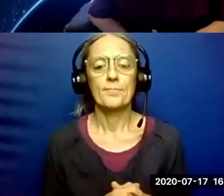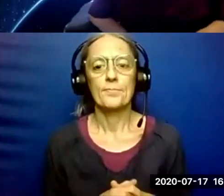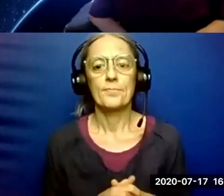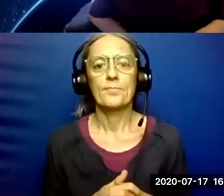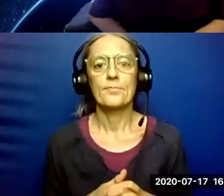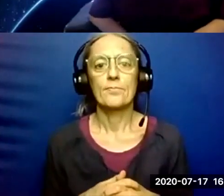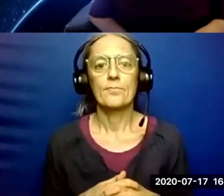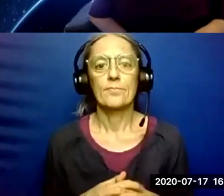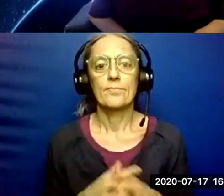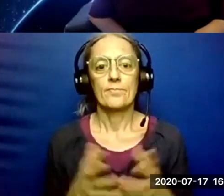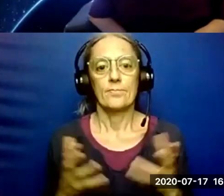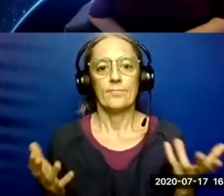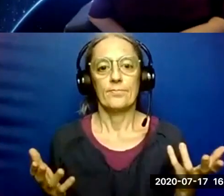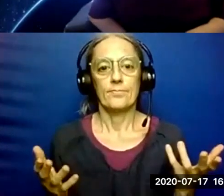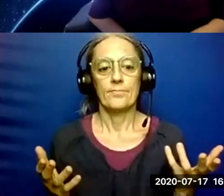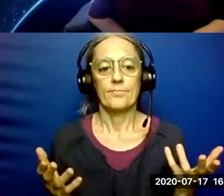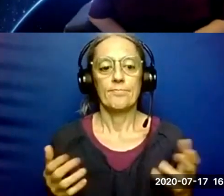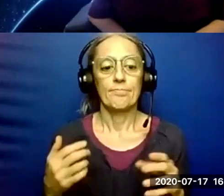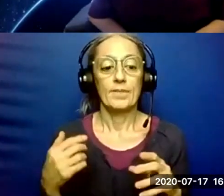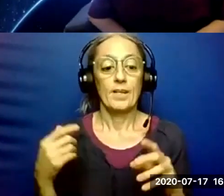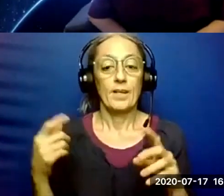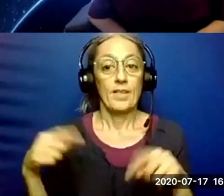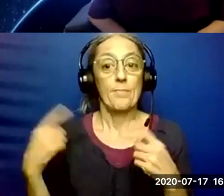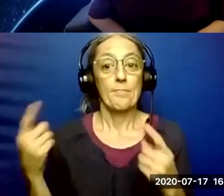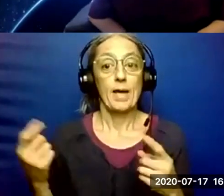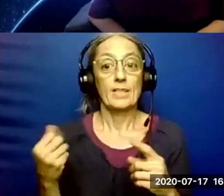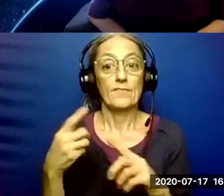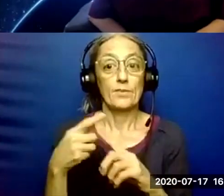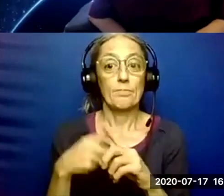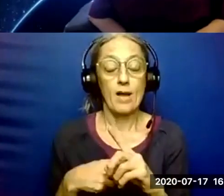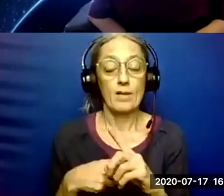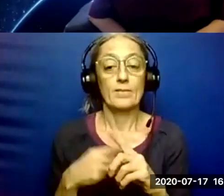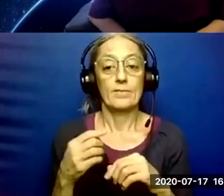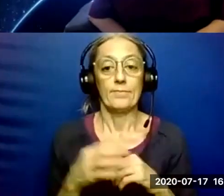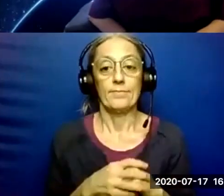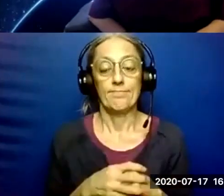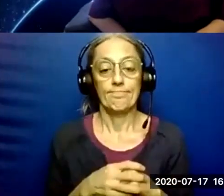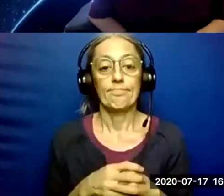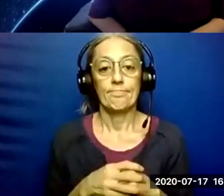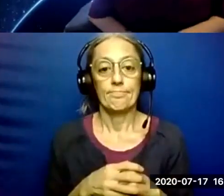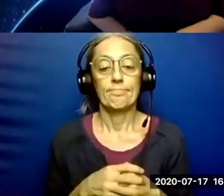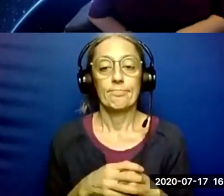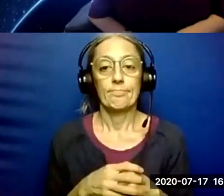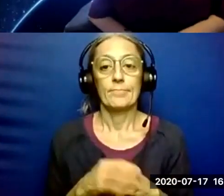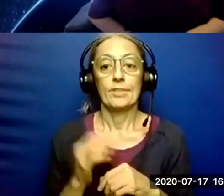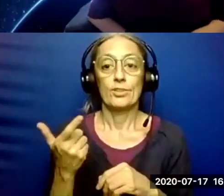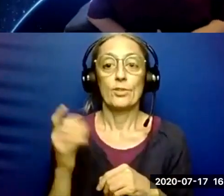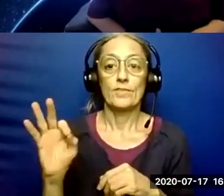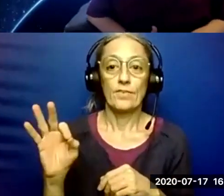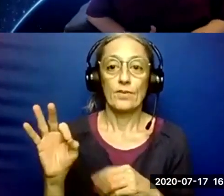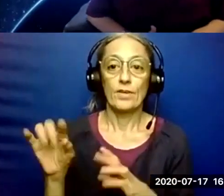The last number of months with the murder of George Floyd